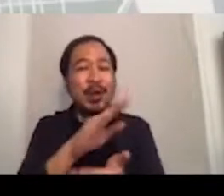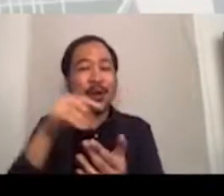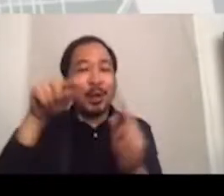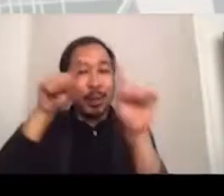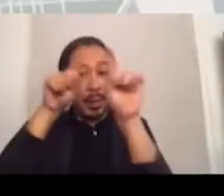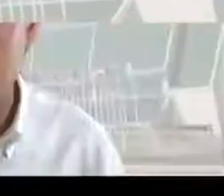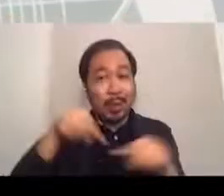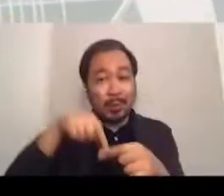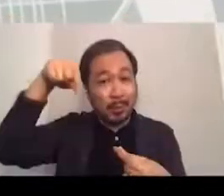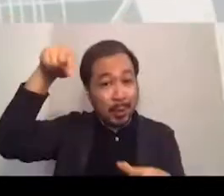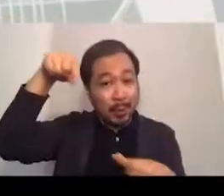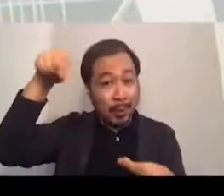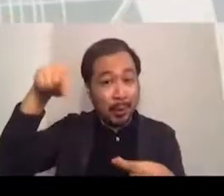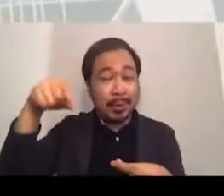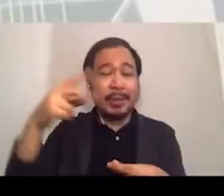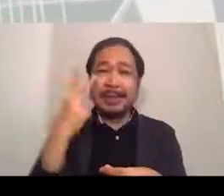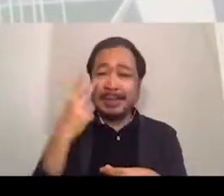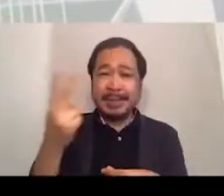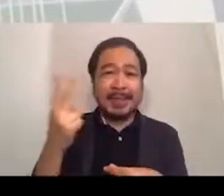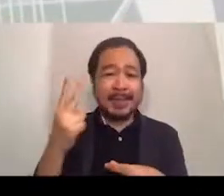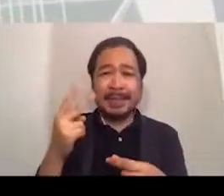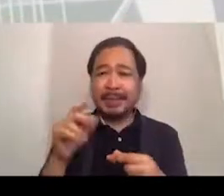Can I just mention one important topic?